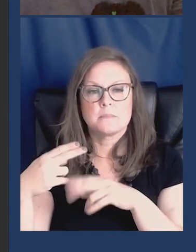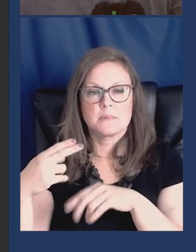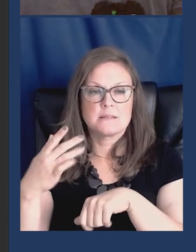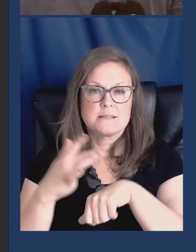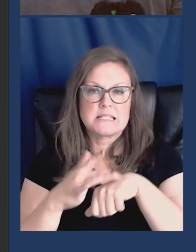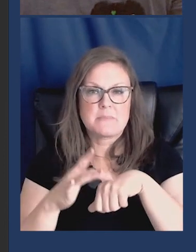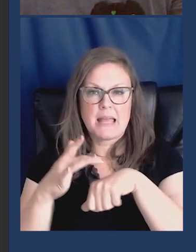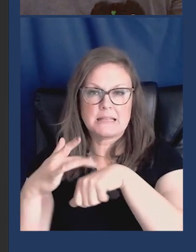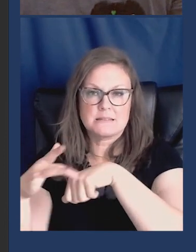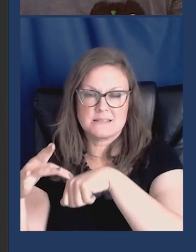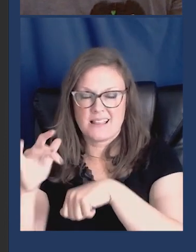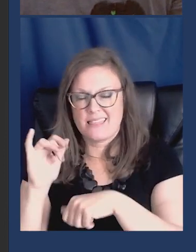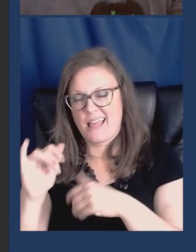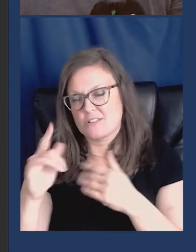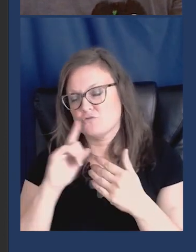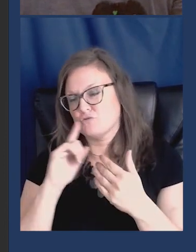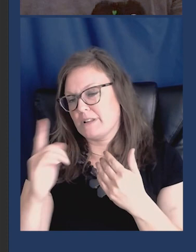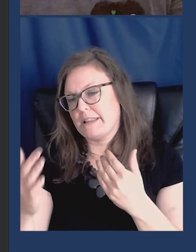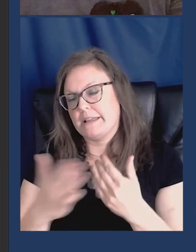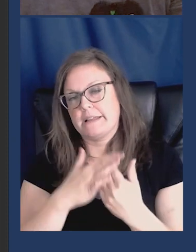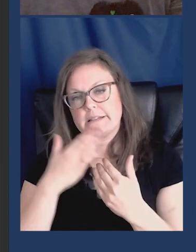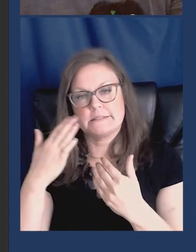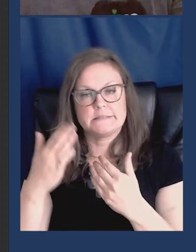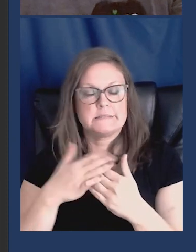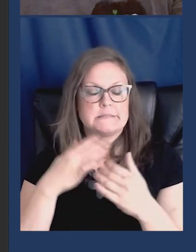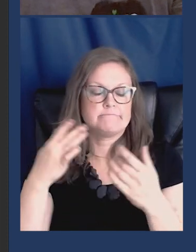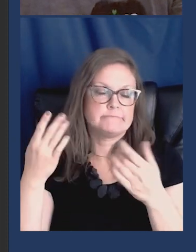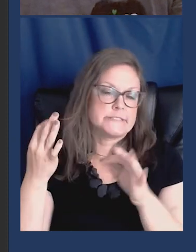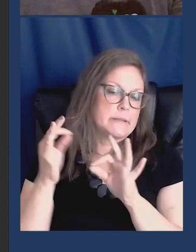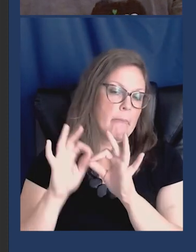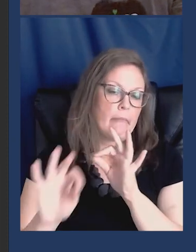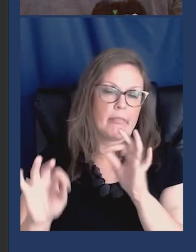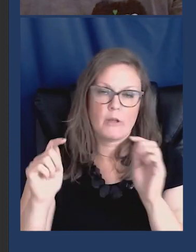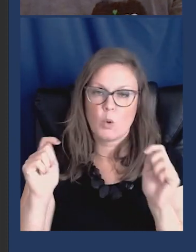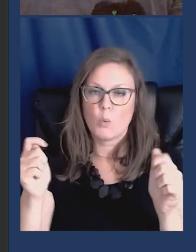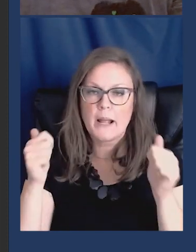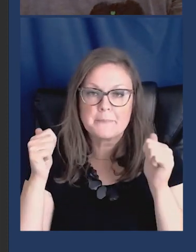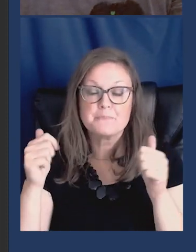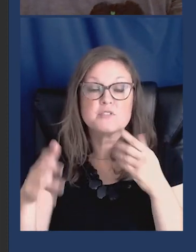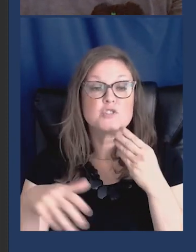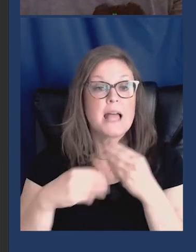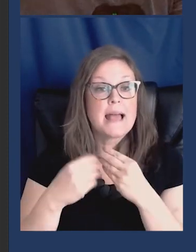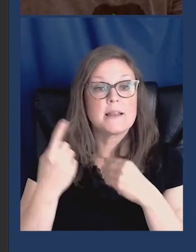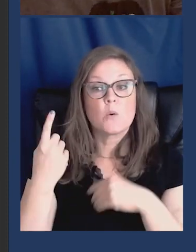really easy and quick. So this is just adding one API call just,